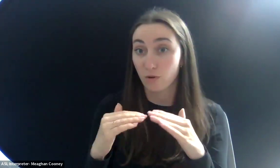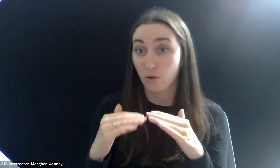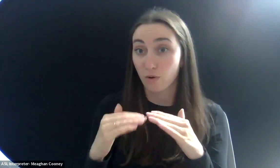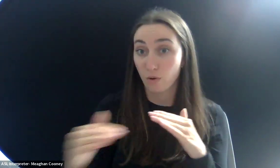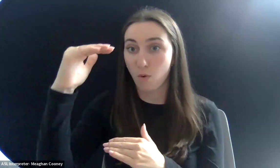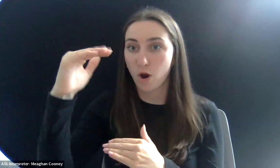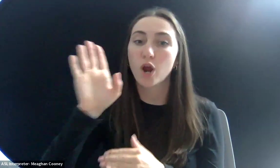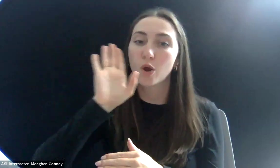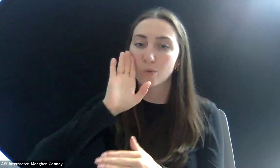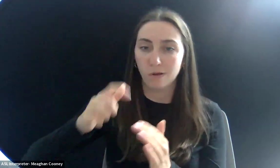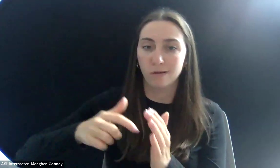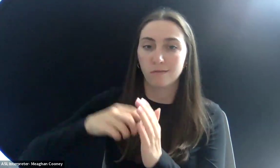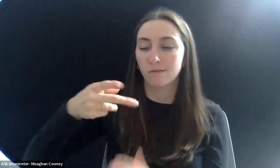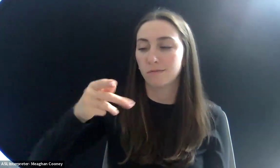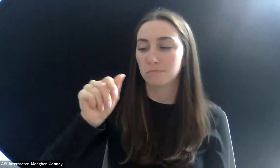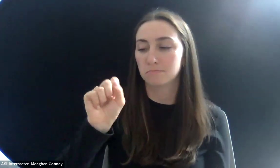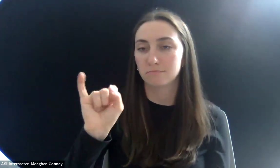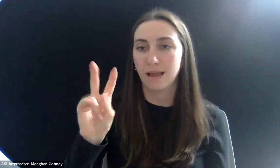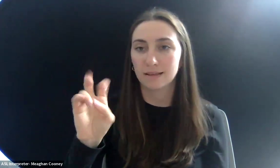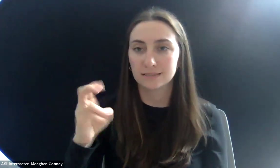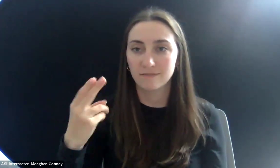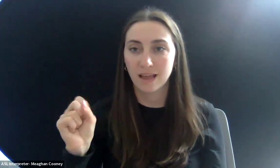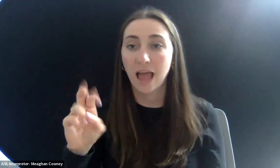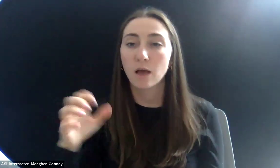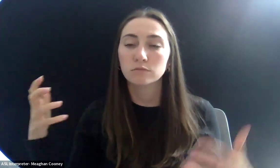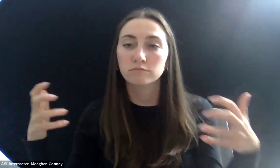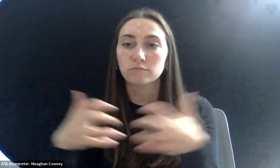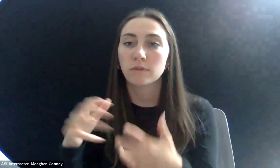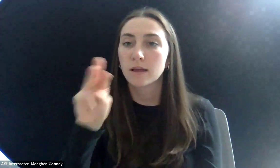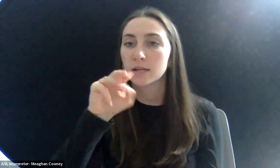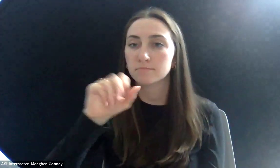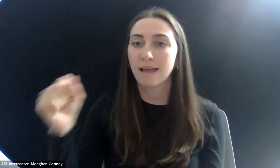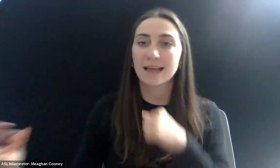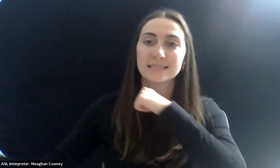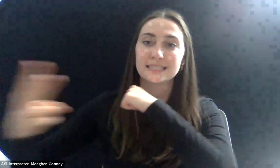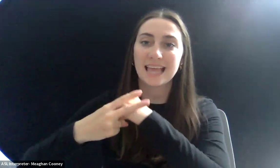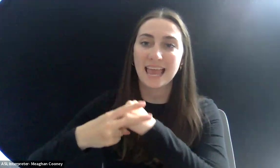house and that aligns with the mass save incentives. That's why we make that distinction.